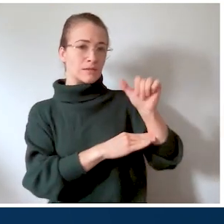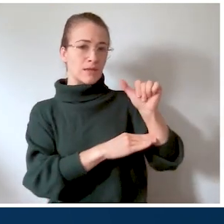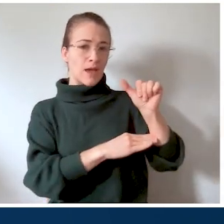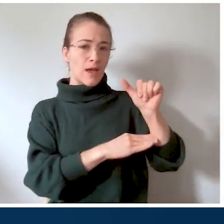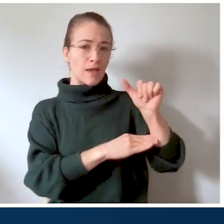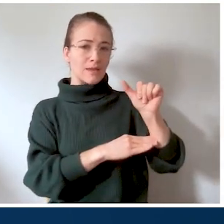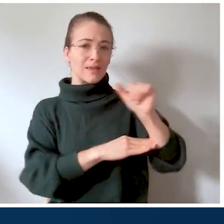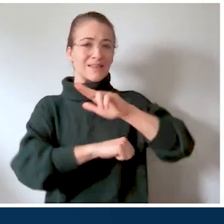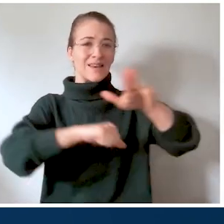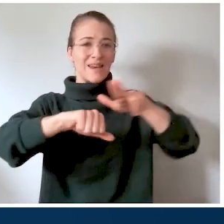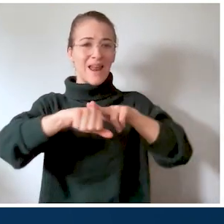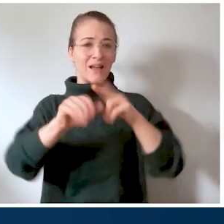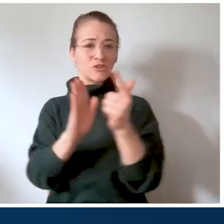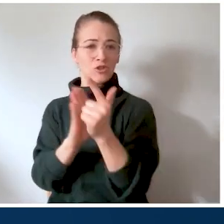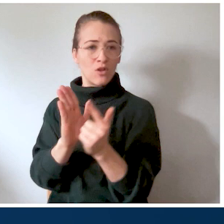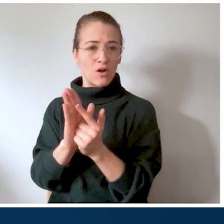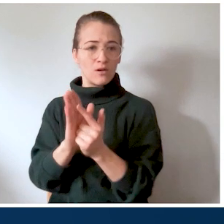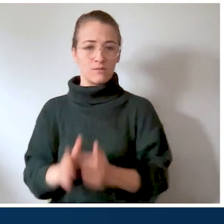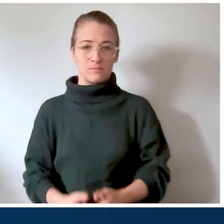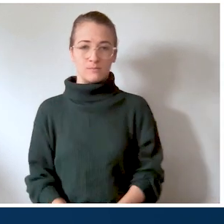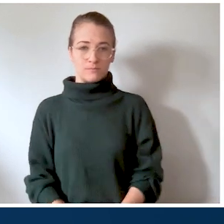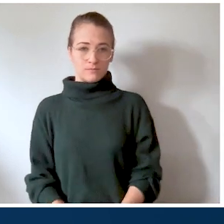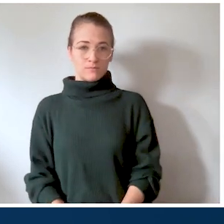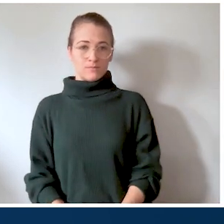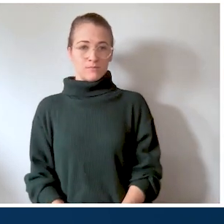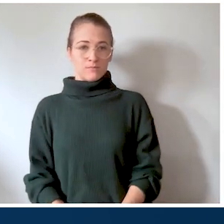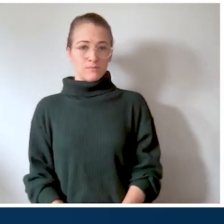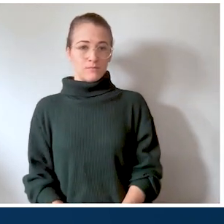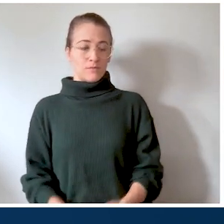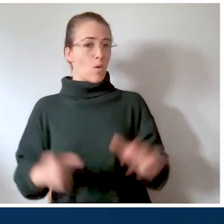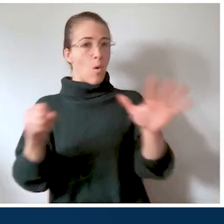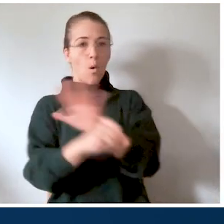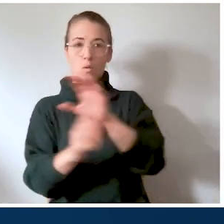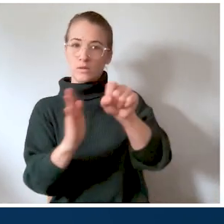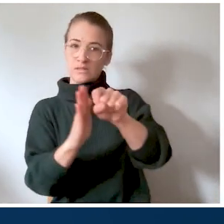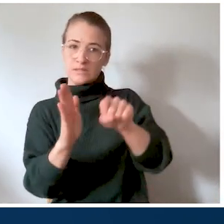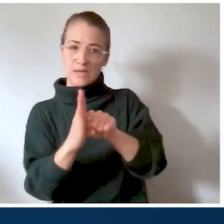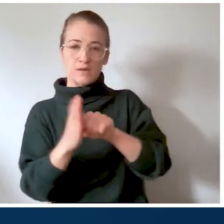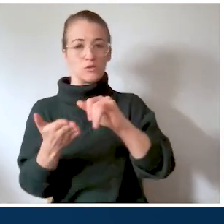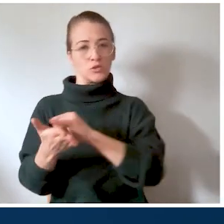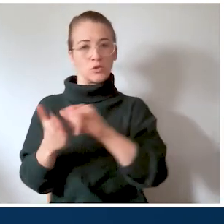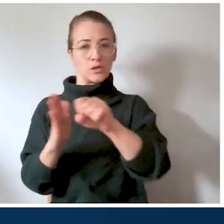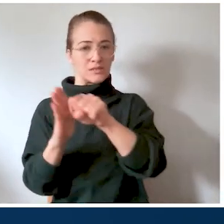is a national law. Right, and so it's statewide and in the York State, we have a lot of rural areas.